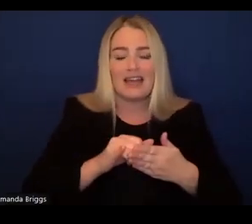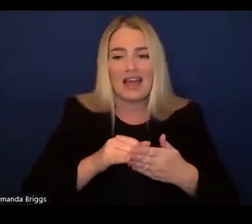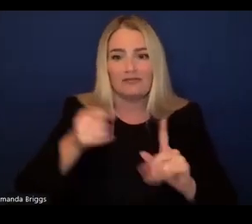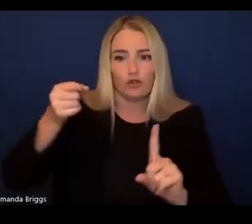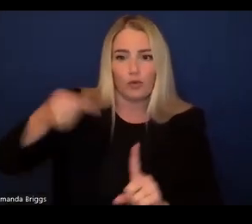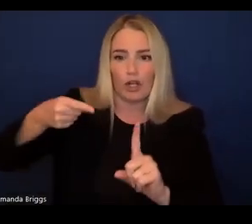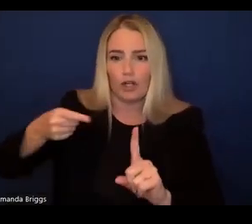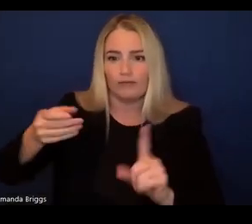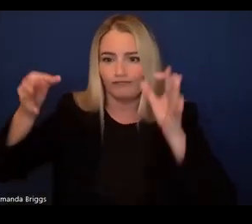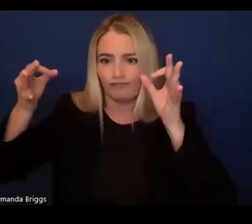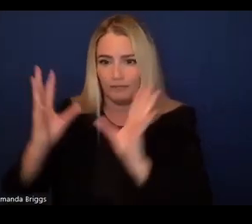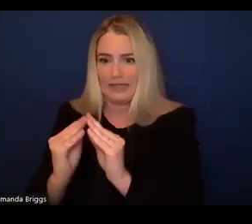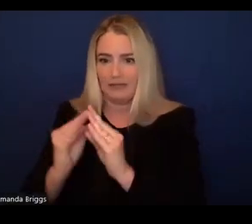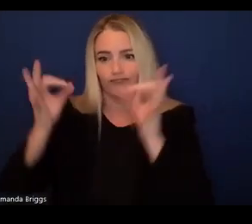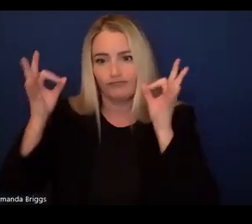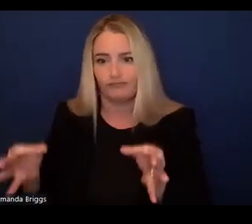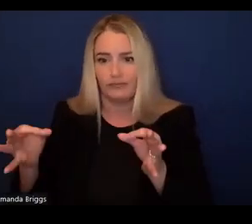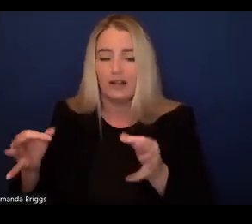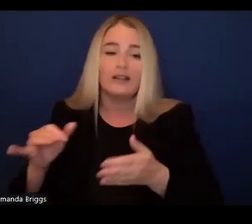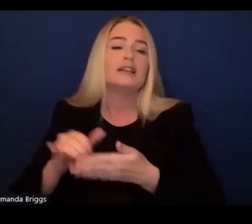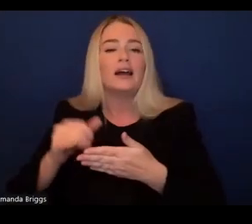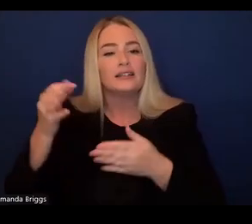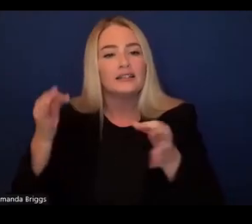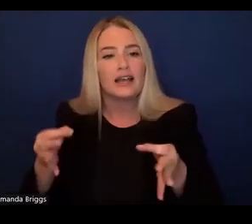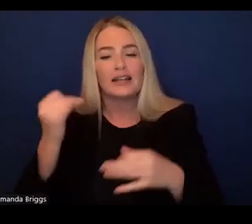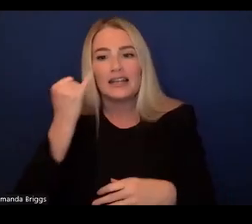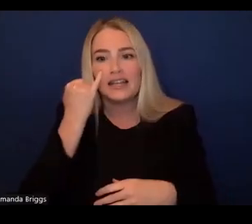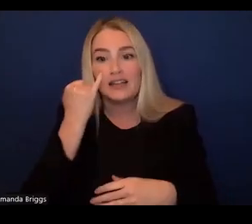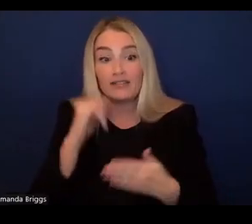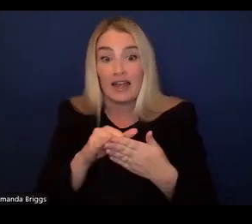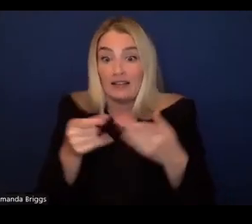to to determine whether the the incident or the